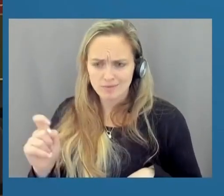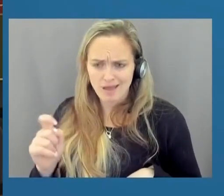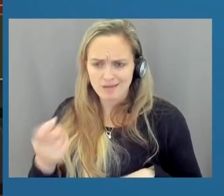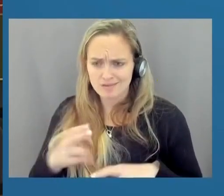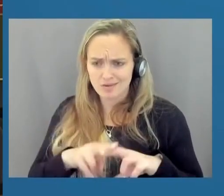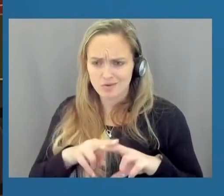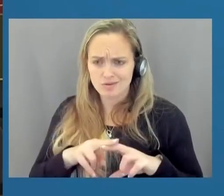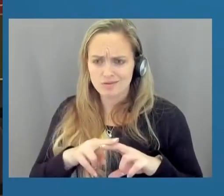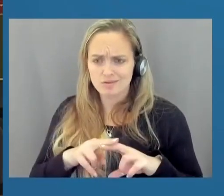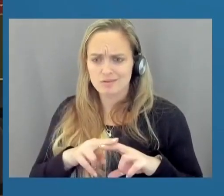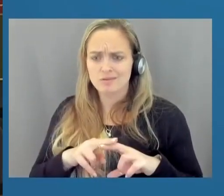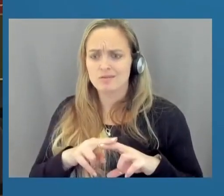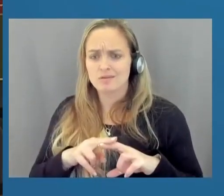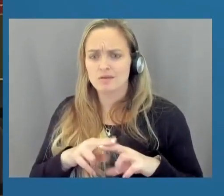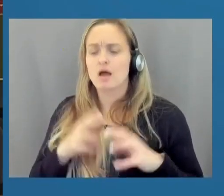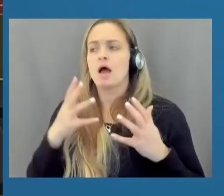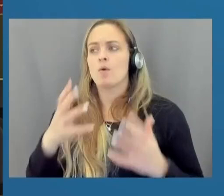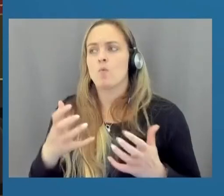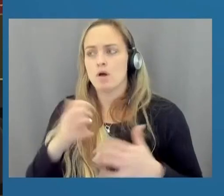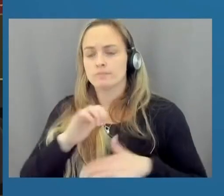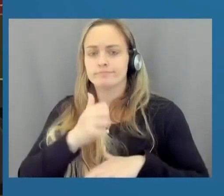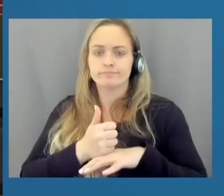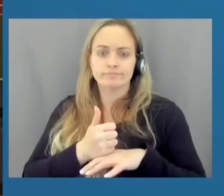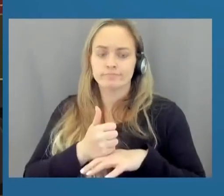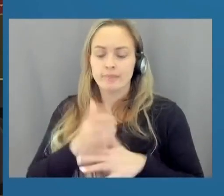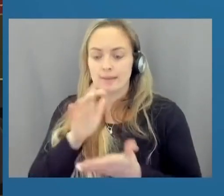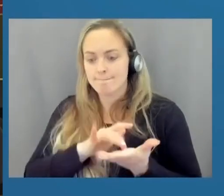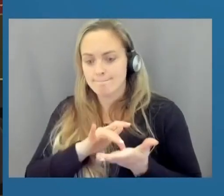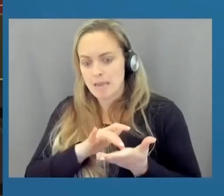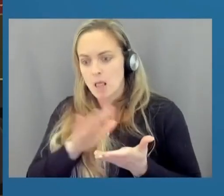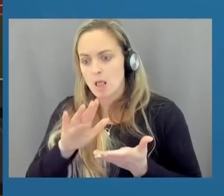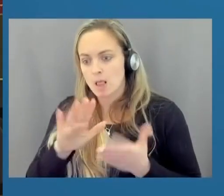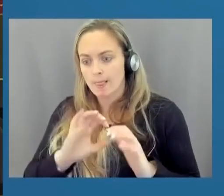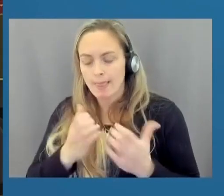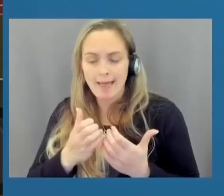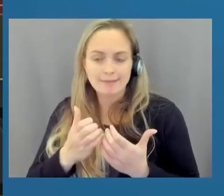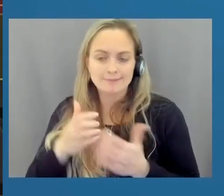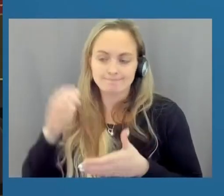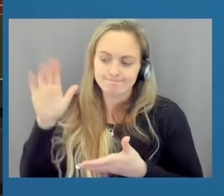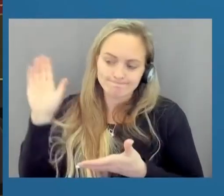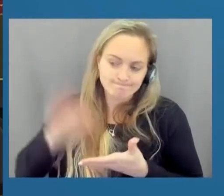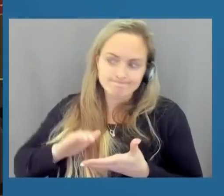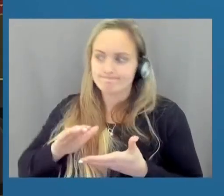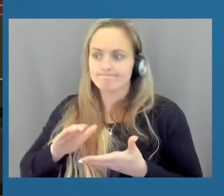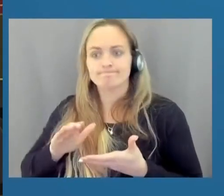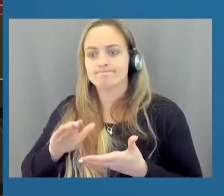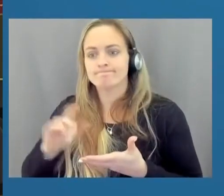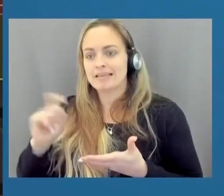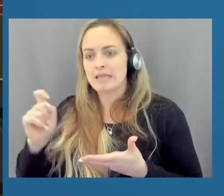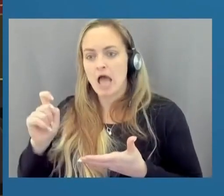I'm looking to institute the largest middle class tax rate cut in 70 years, what about on high earners?